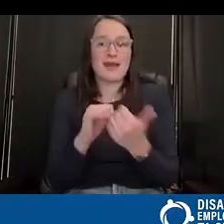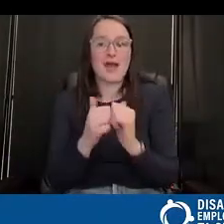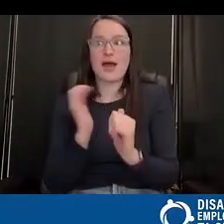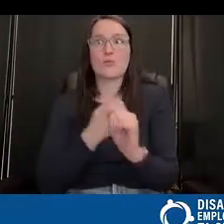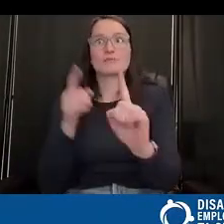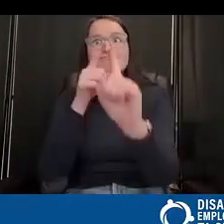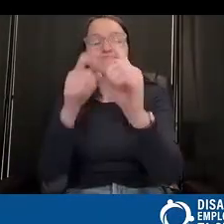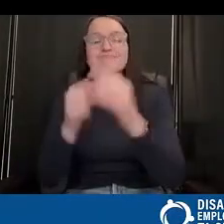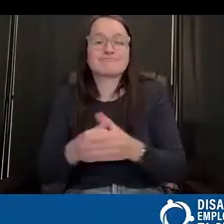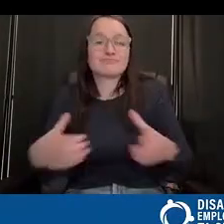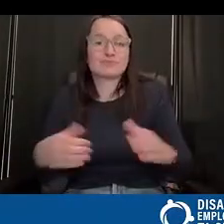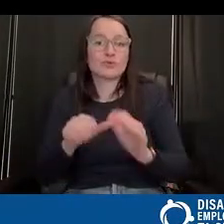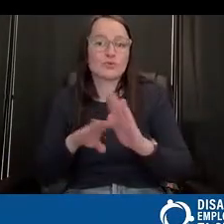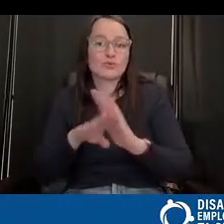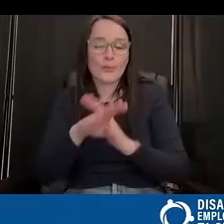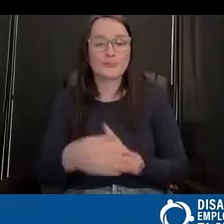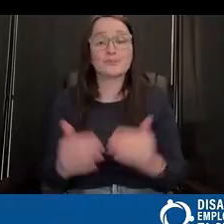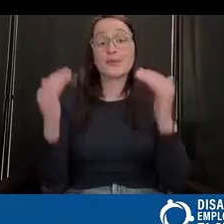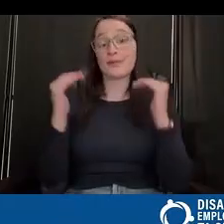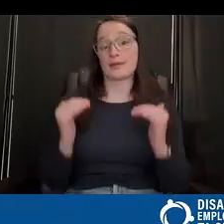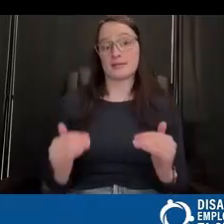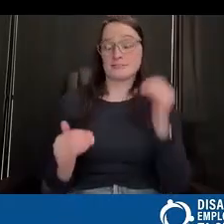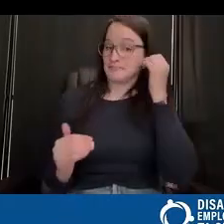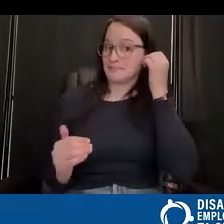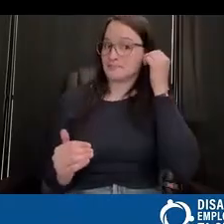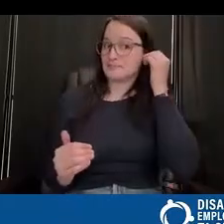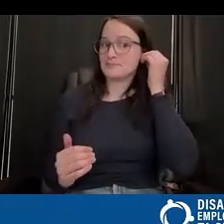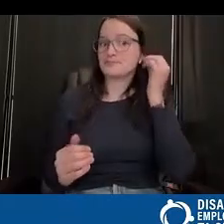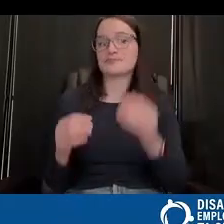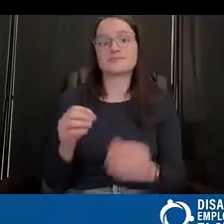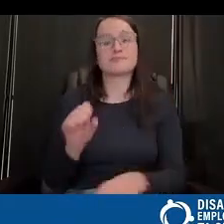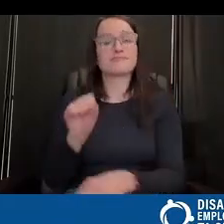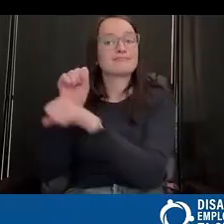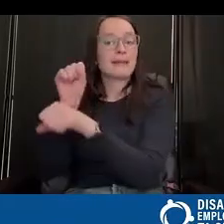then Donald will go to the next slide for our employee spotlight section. We'll hear from